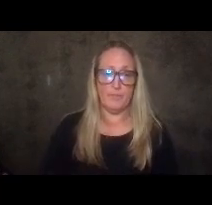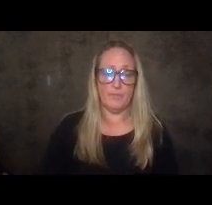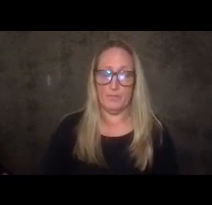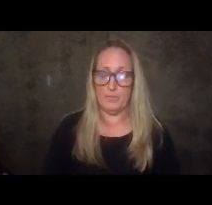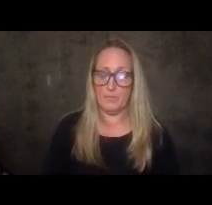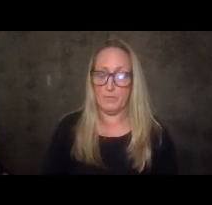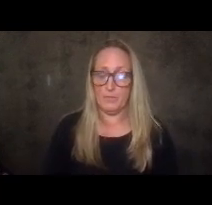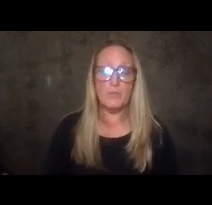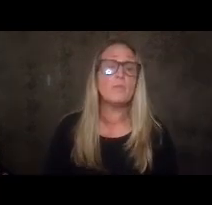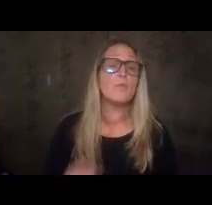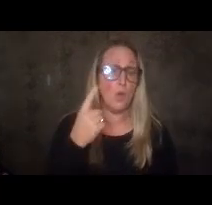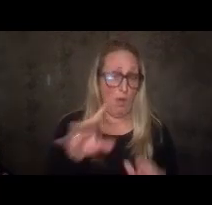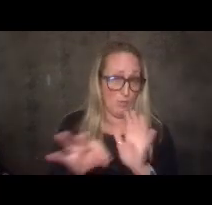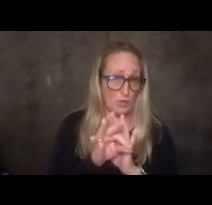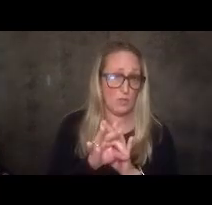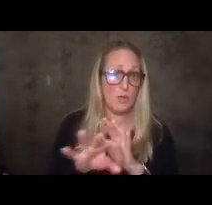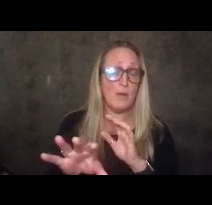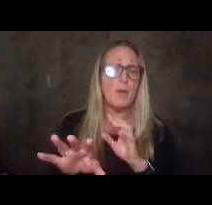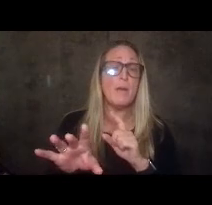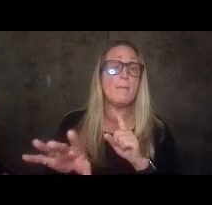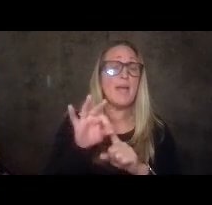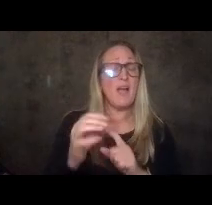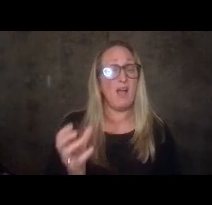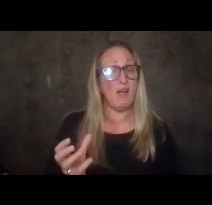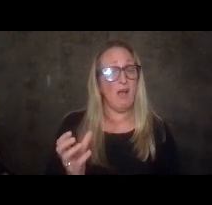There is an option to choose a custom color if you don't like these suggested ones.